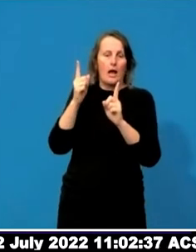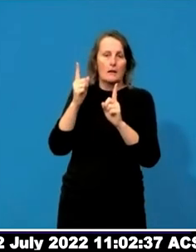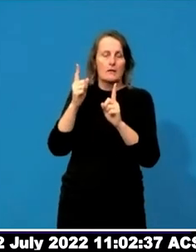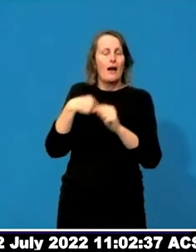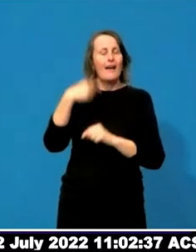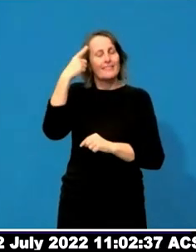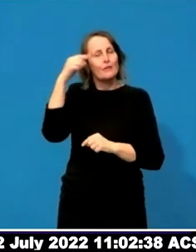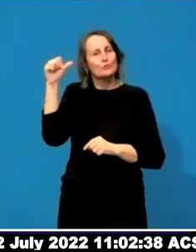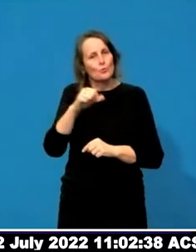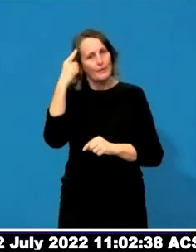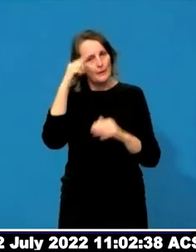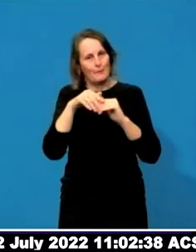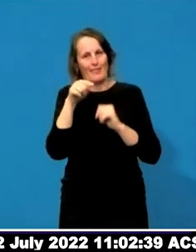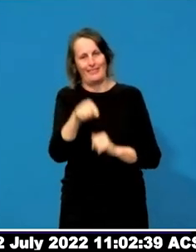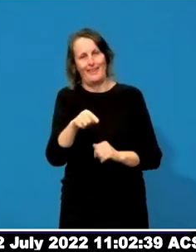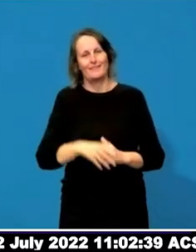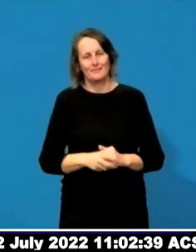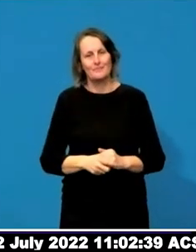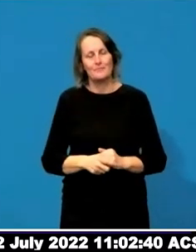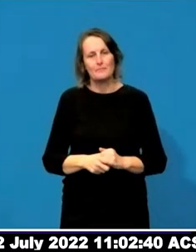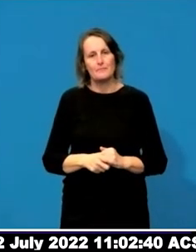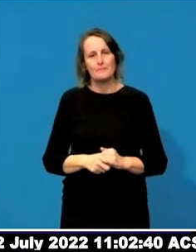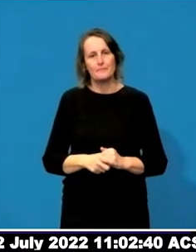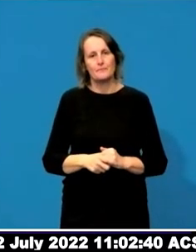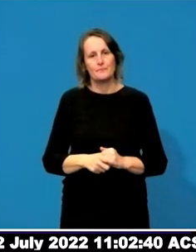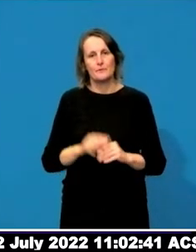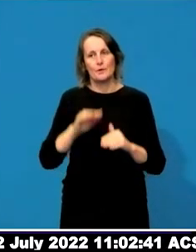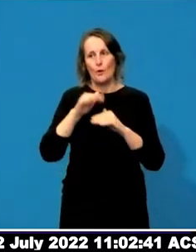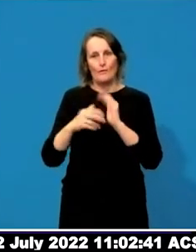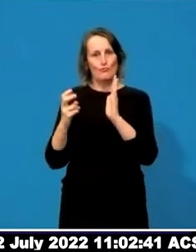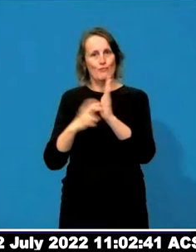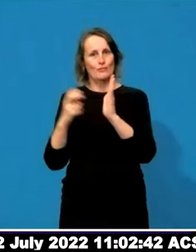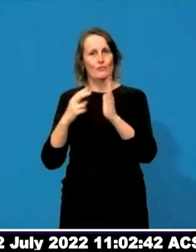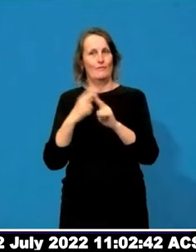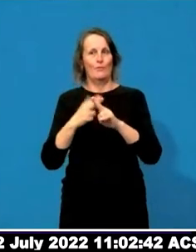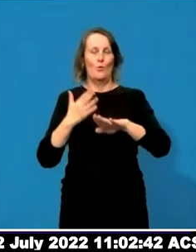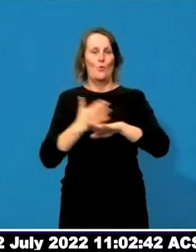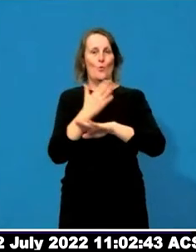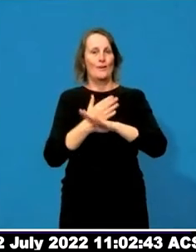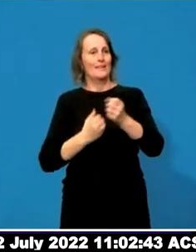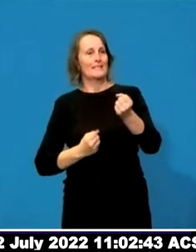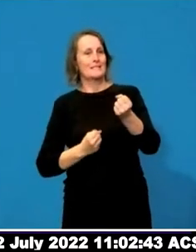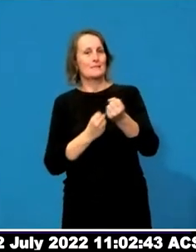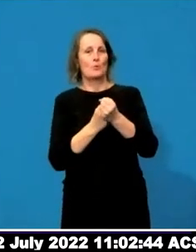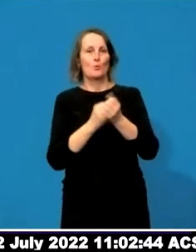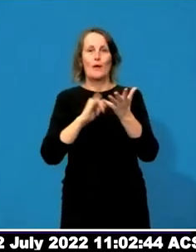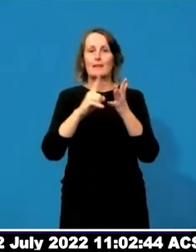in terms of the registration for operating a supported independent living service